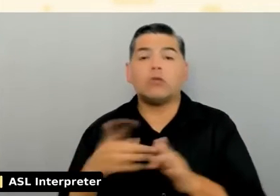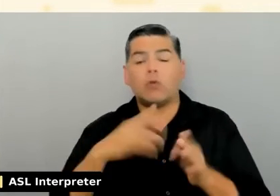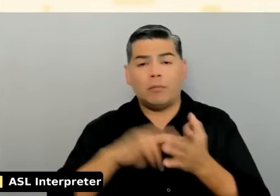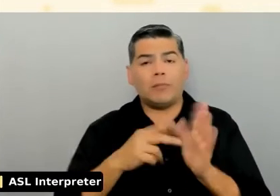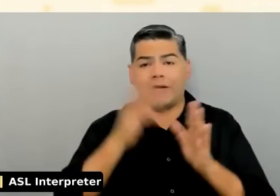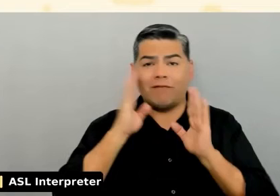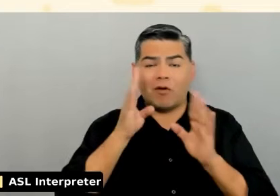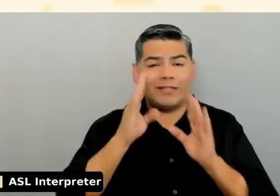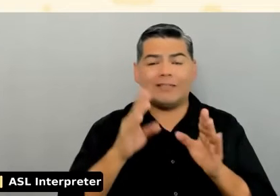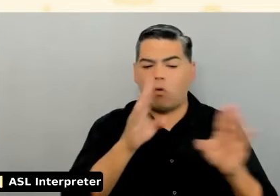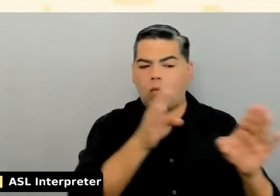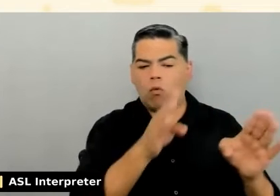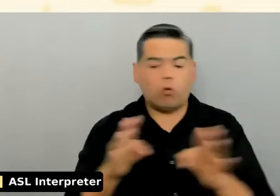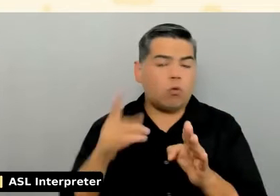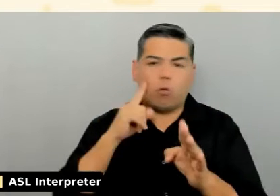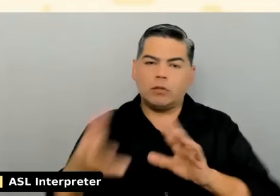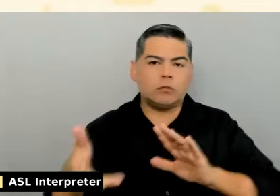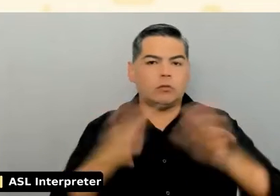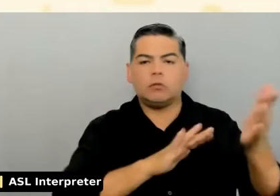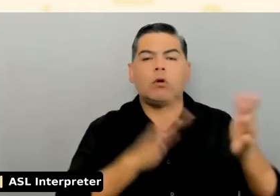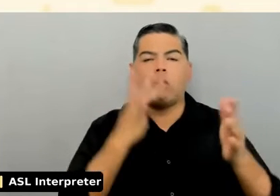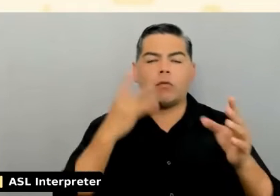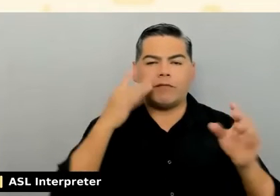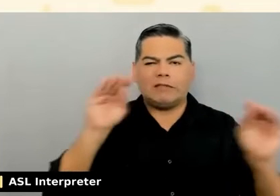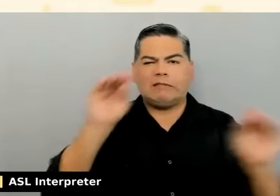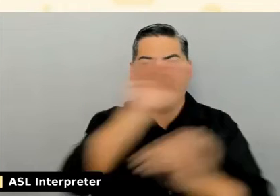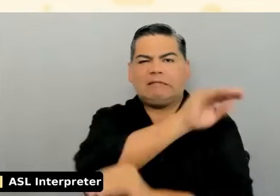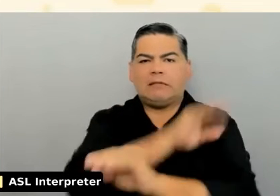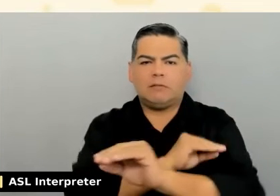but when we visually adjust the elements or move around the blocks